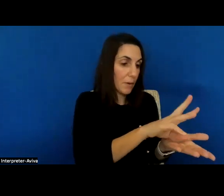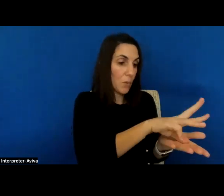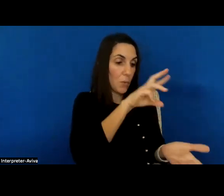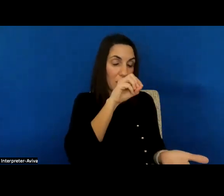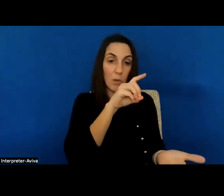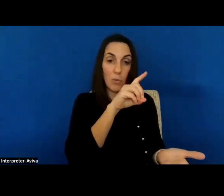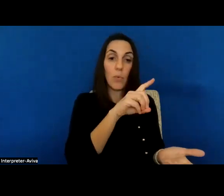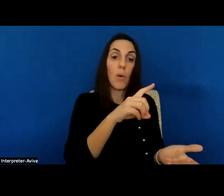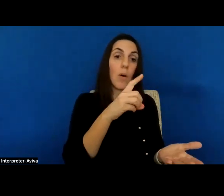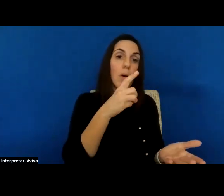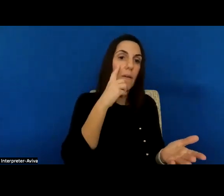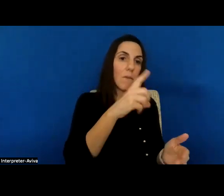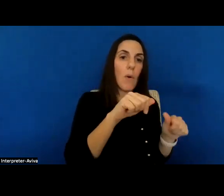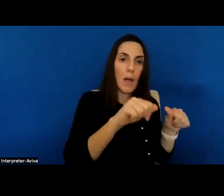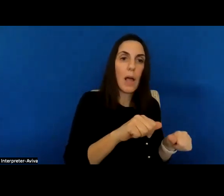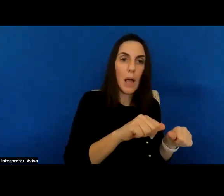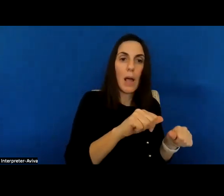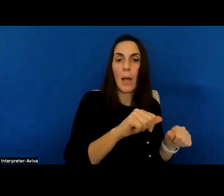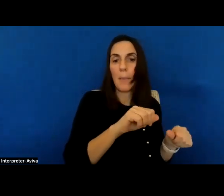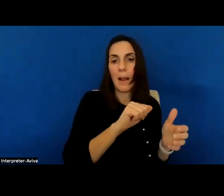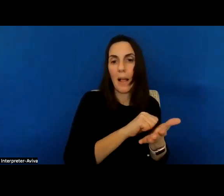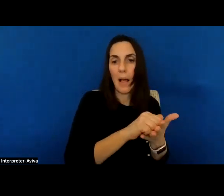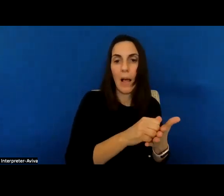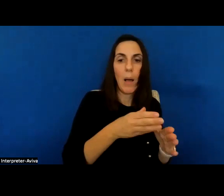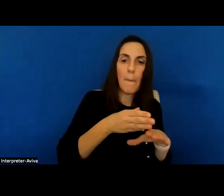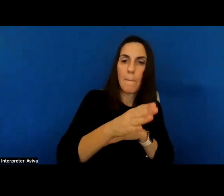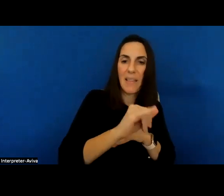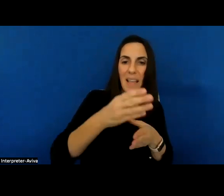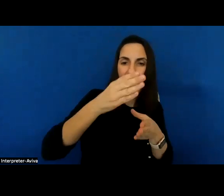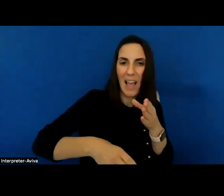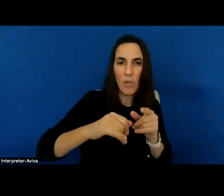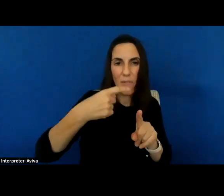on to past the end of the month, so, as I mentioned, we're coming up at the end of the